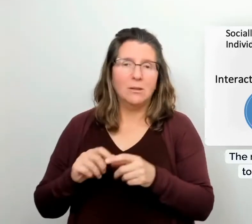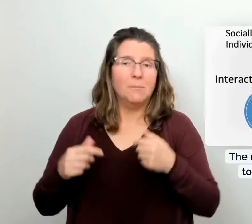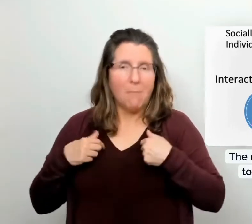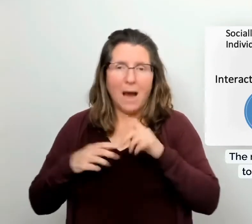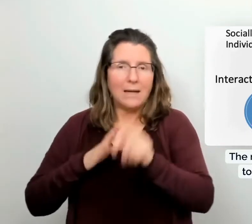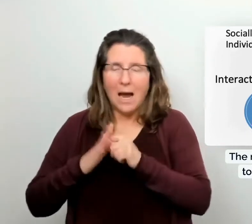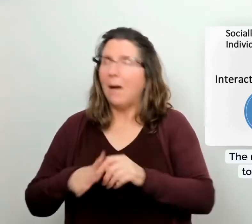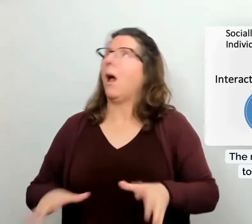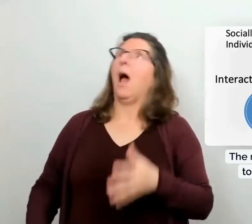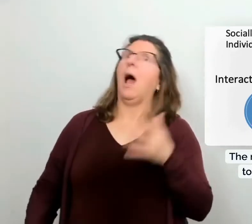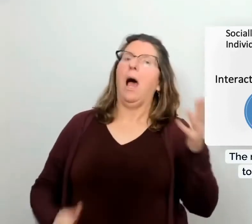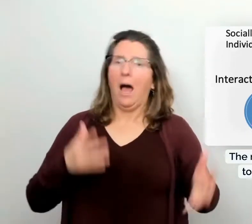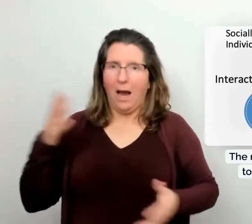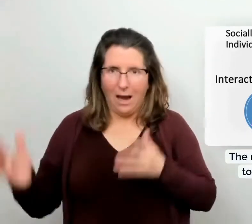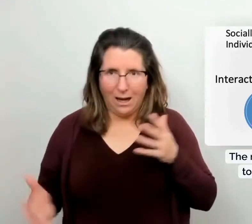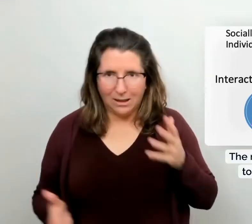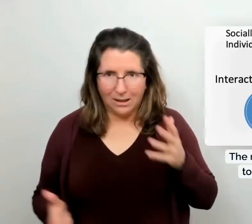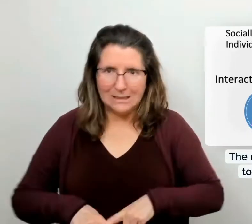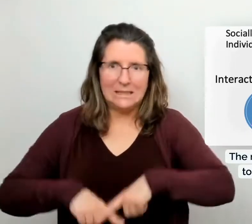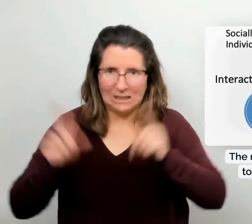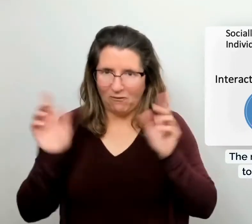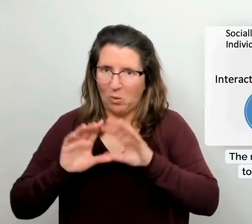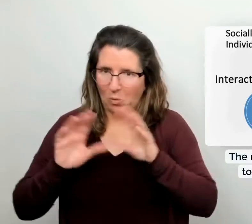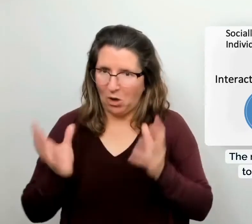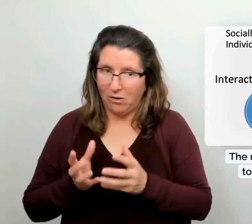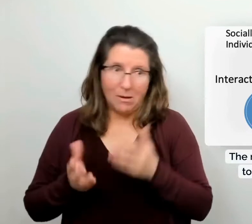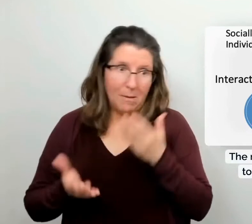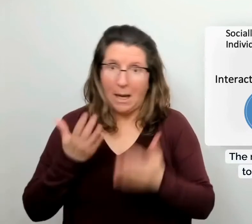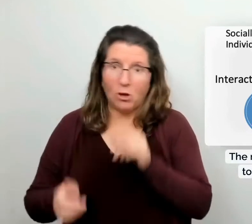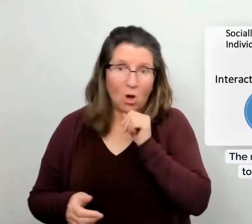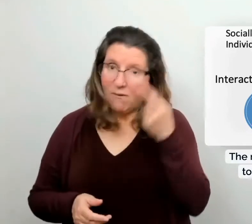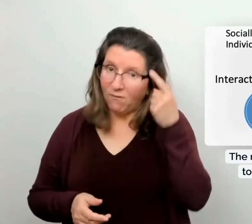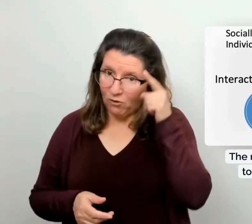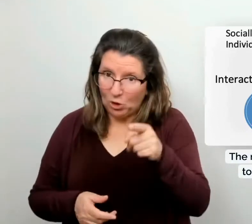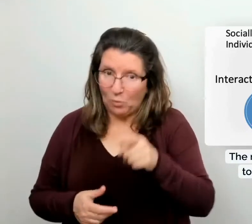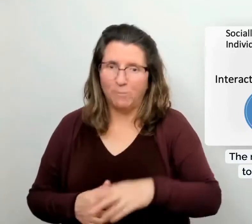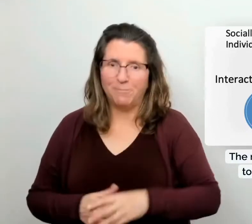This is a far cry from the world I grew up in. But maybe not so different for you?